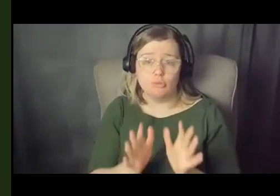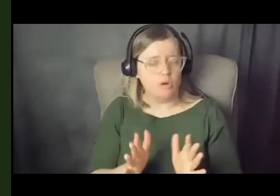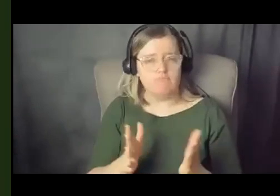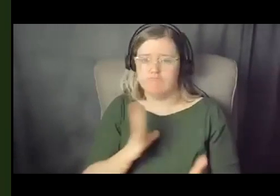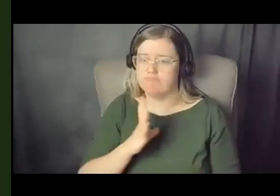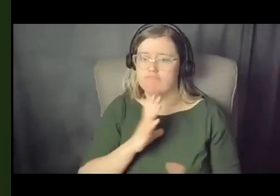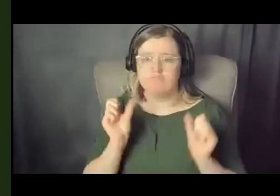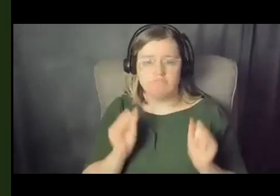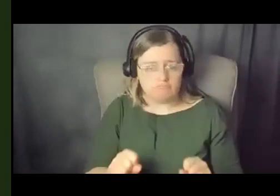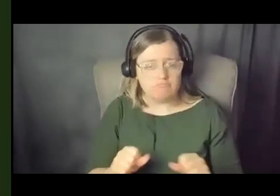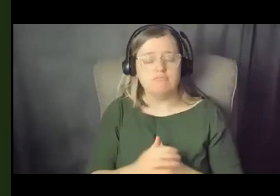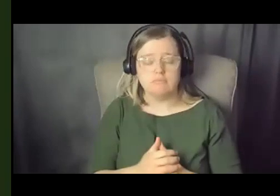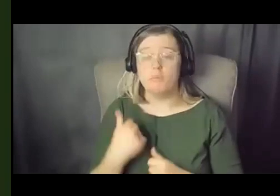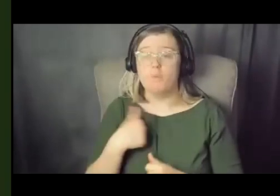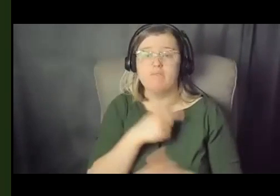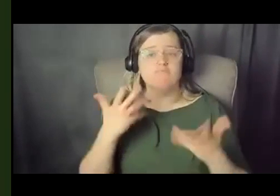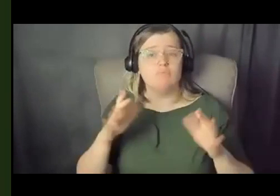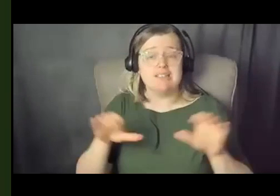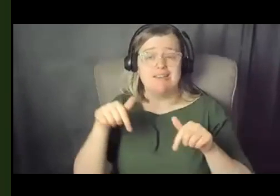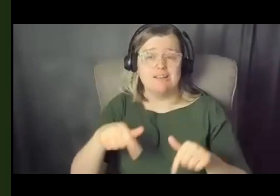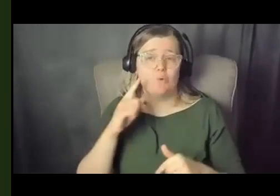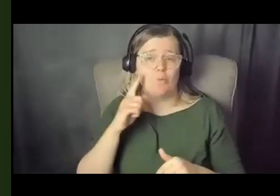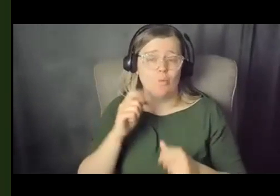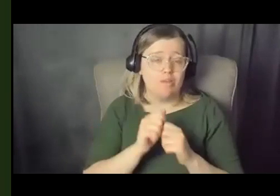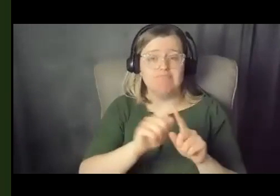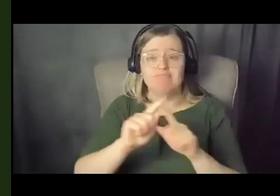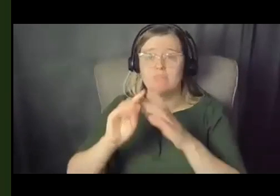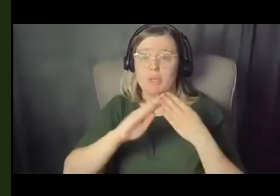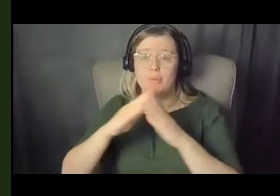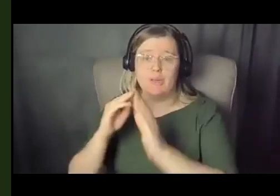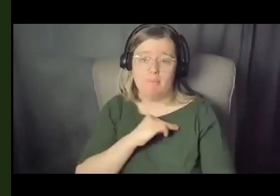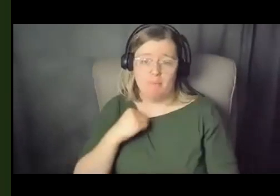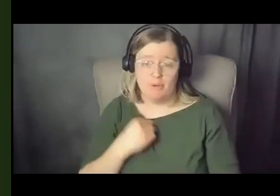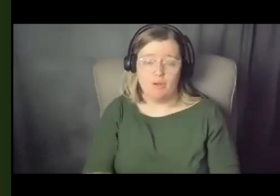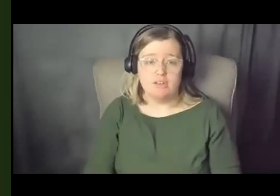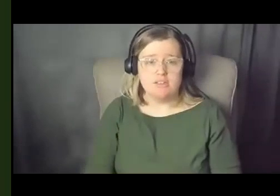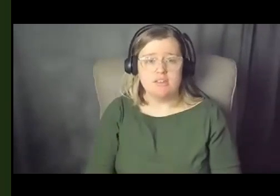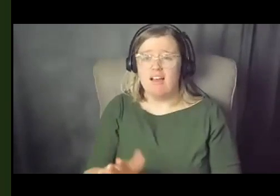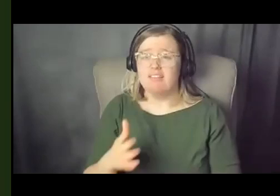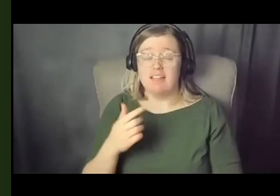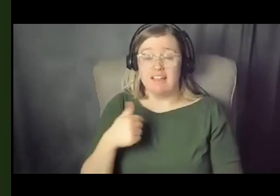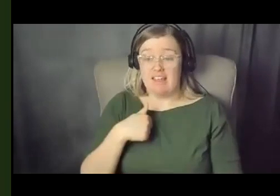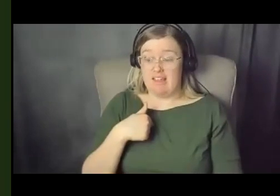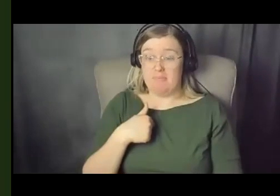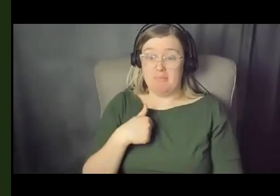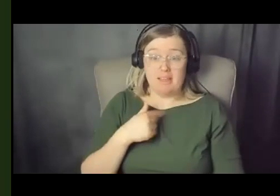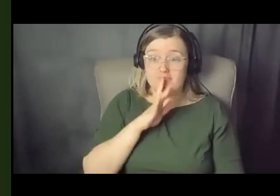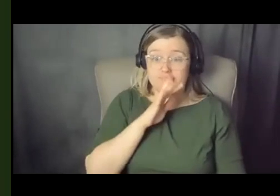We have been doing this already with community members, it's hard enough even if I'm speaking English and you're speaking